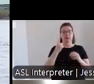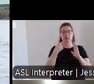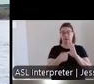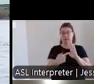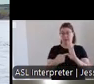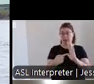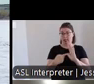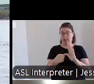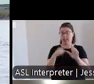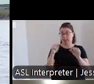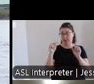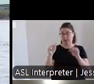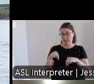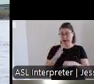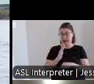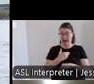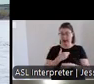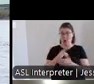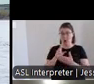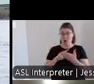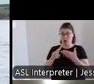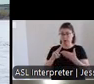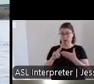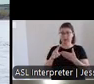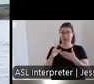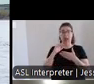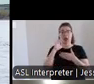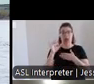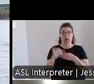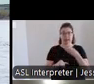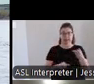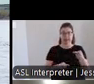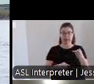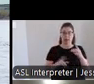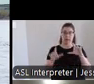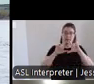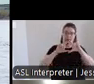This is what our Manifold instance looks like. So we have this banner at the top of our homepage.